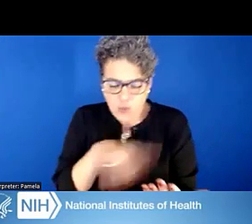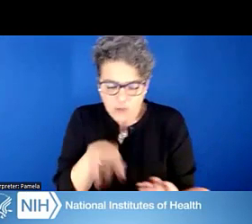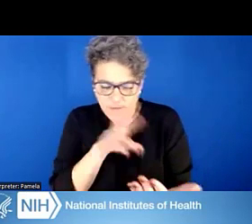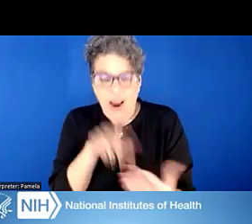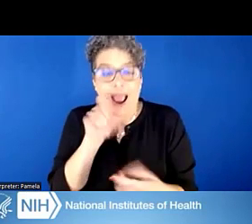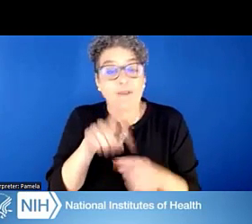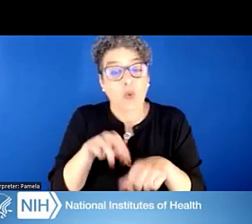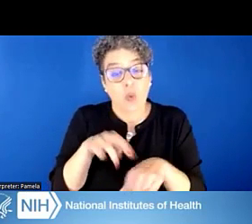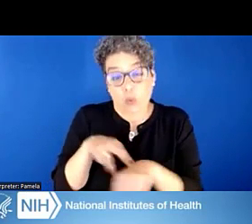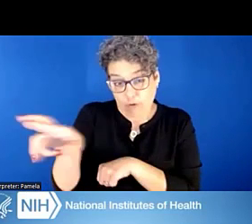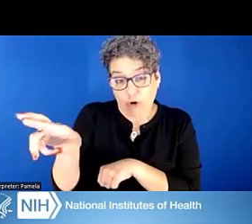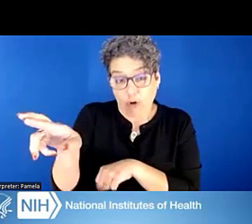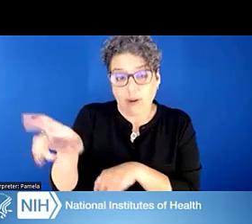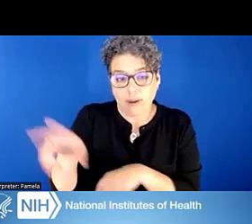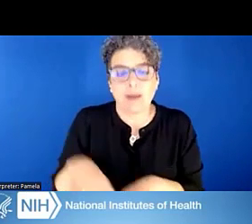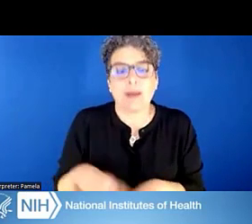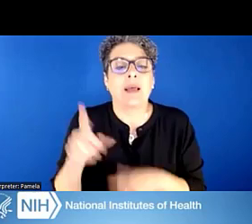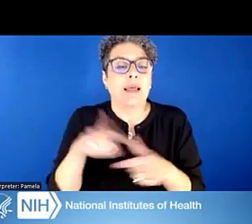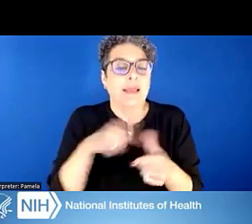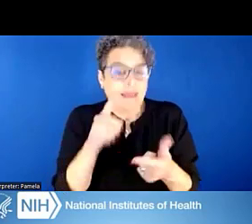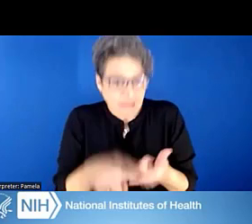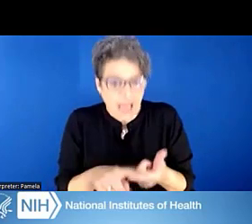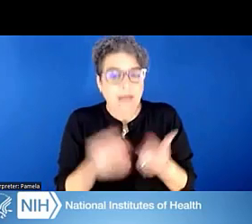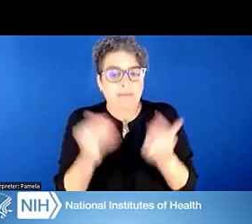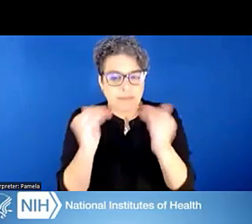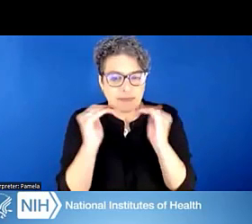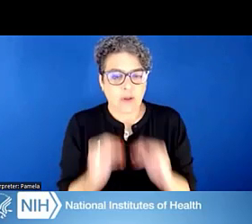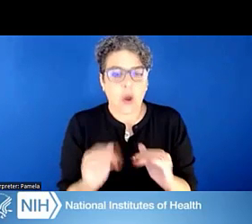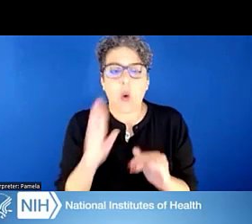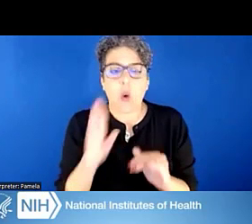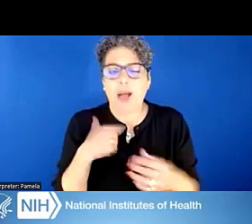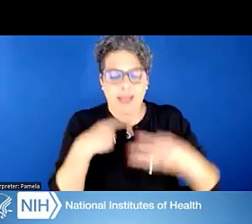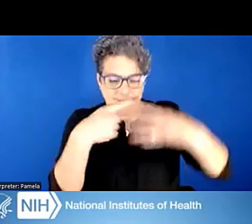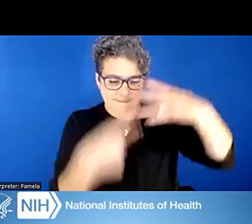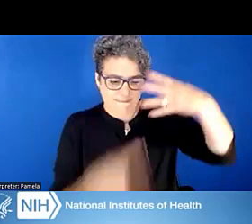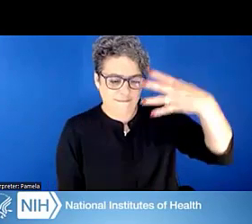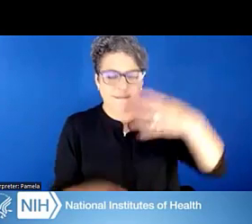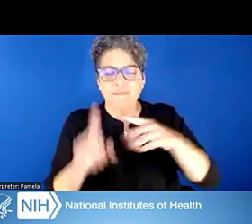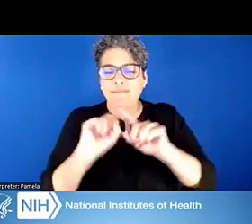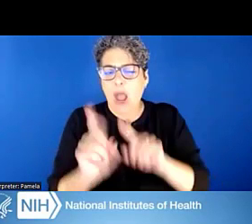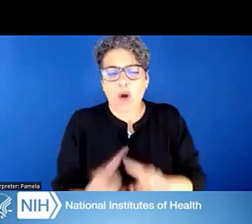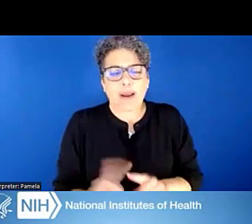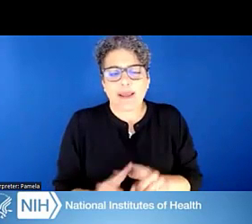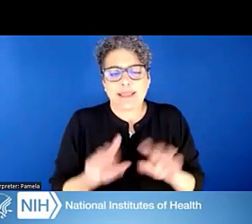and then we'll take certain different types of actions depending on what the outcome of that assessment was,